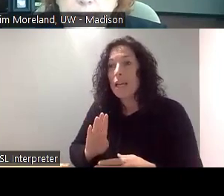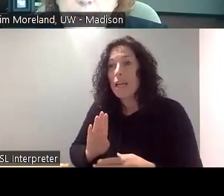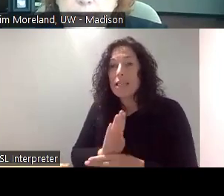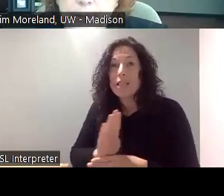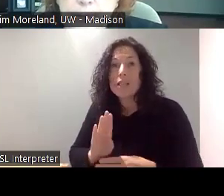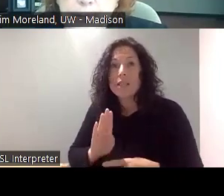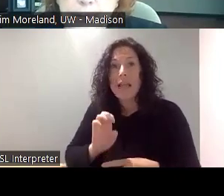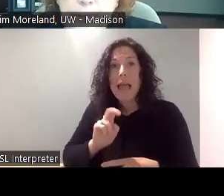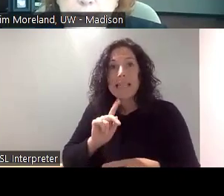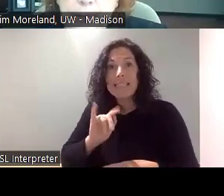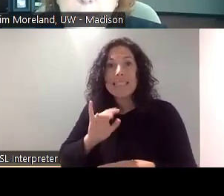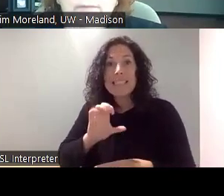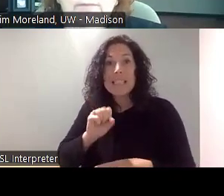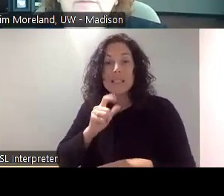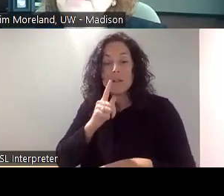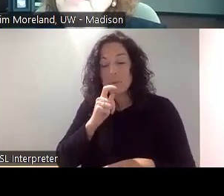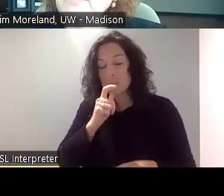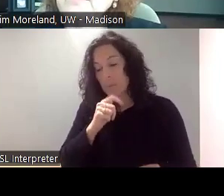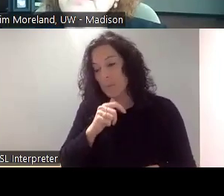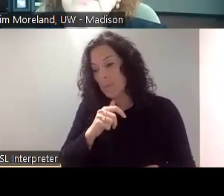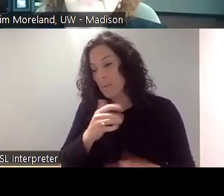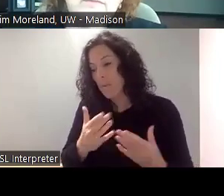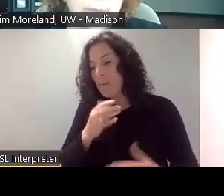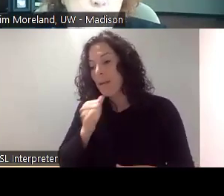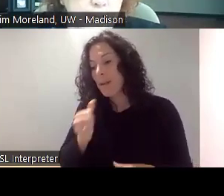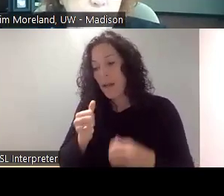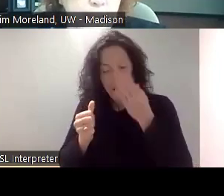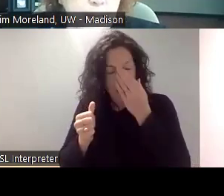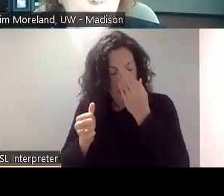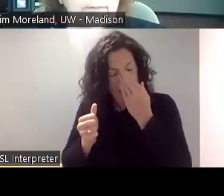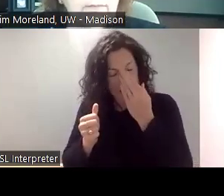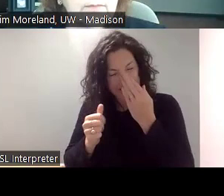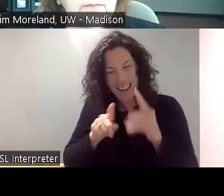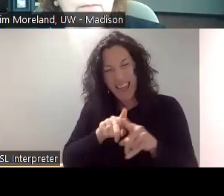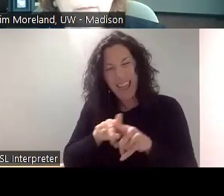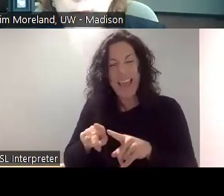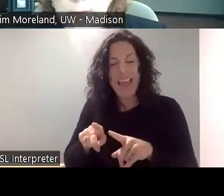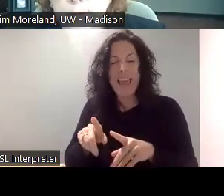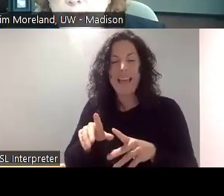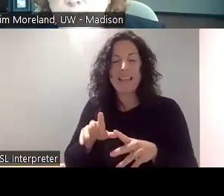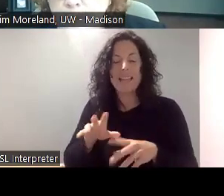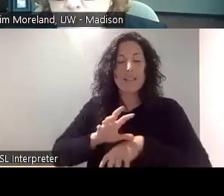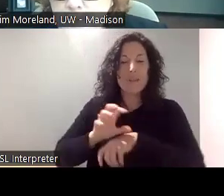that may not be as used to doing large-scale research